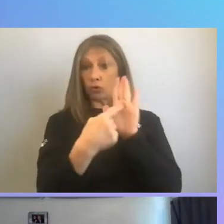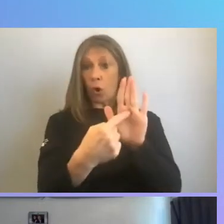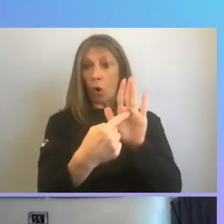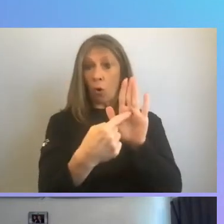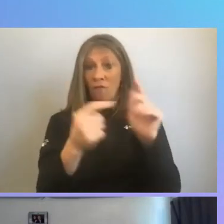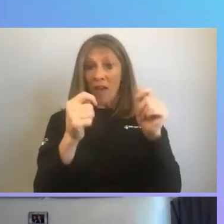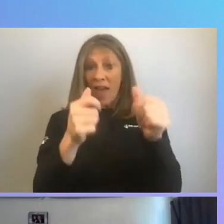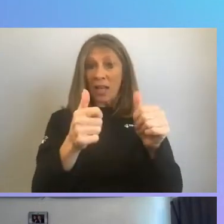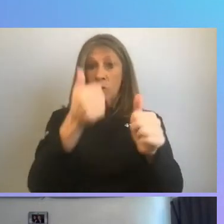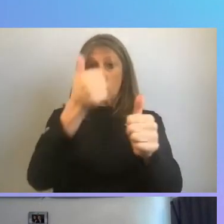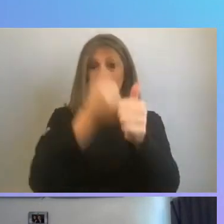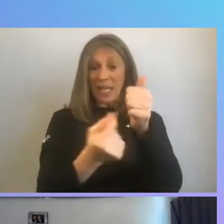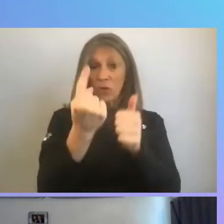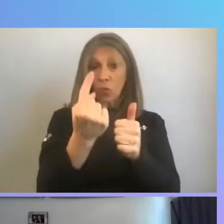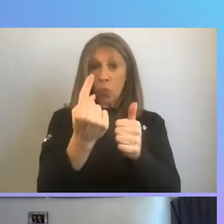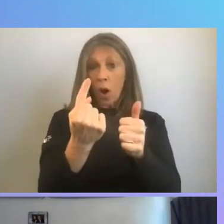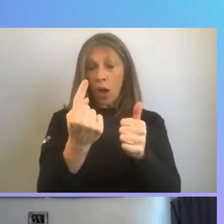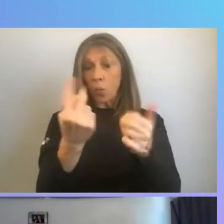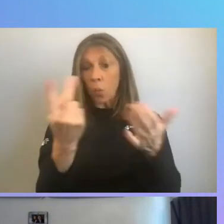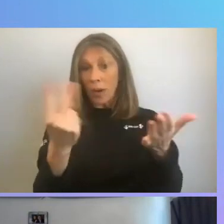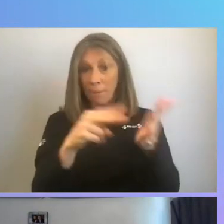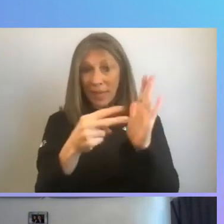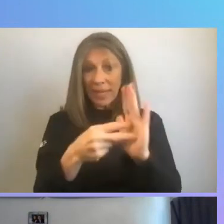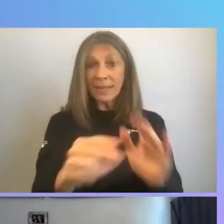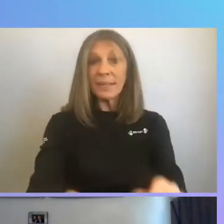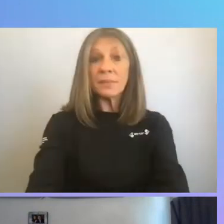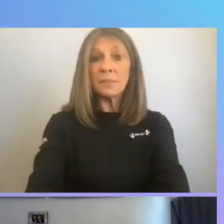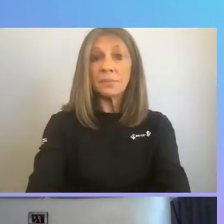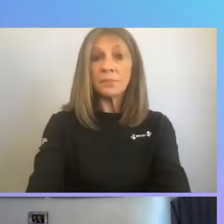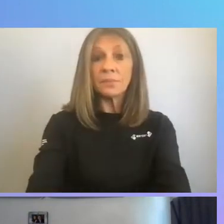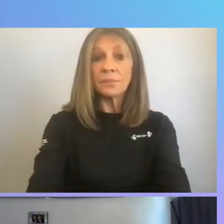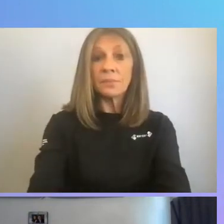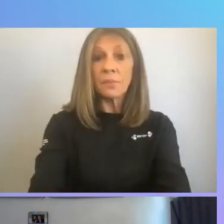each of these actually cover for the slides will be available for